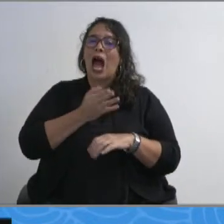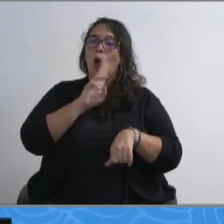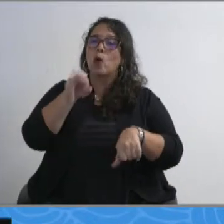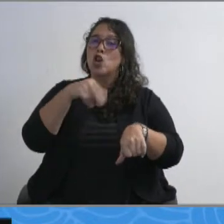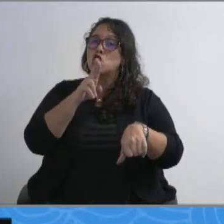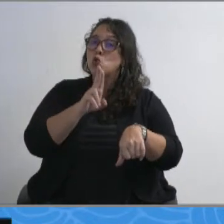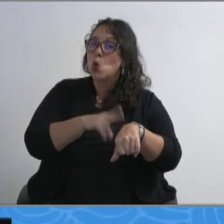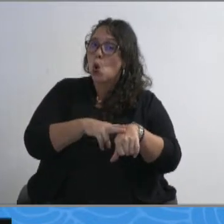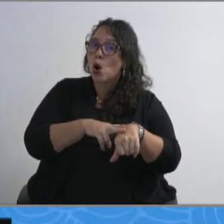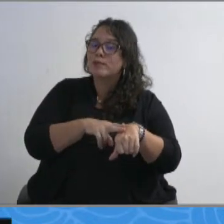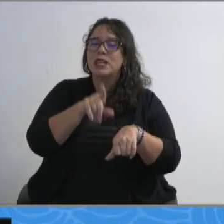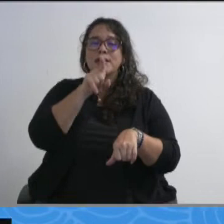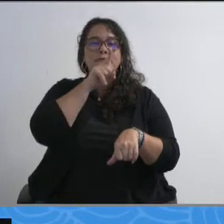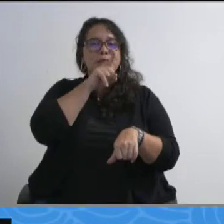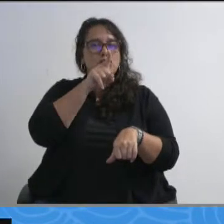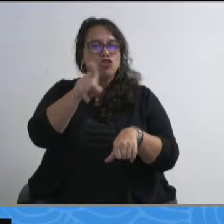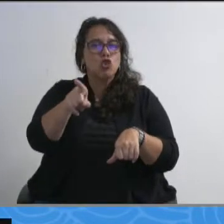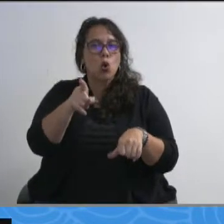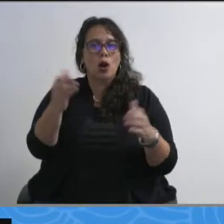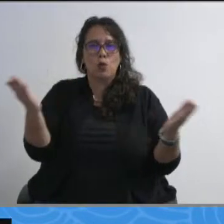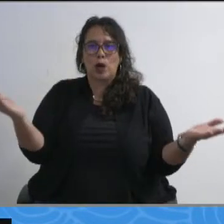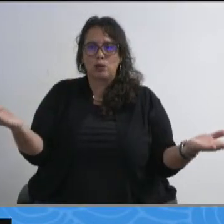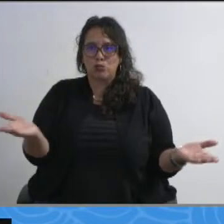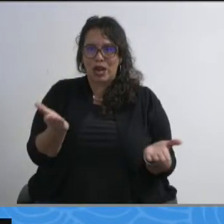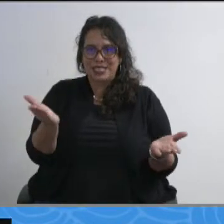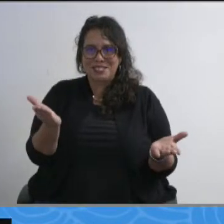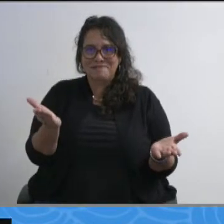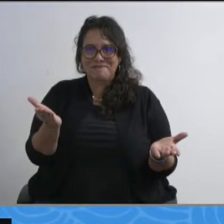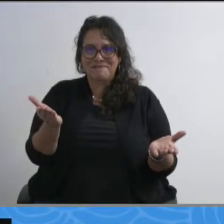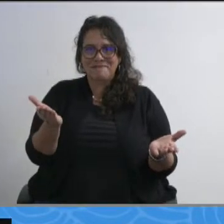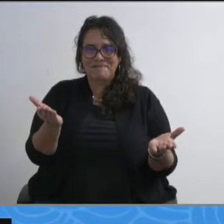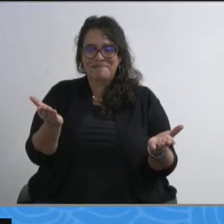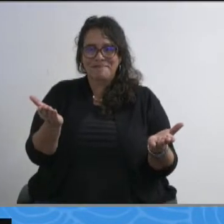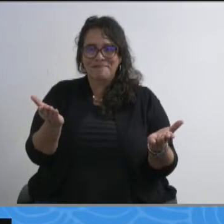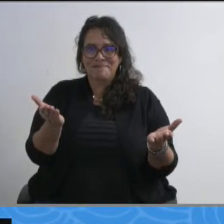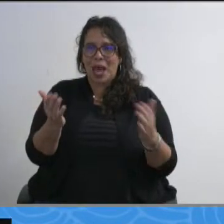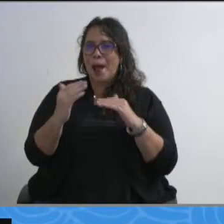we wanna make sure that we're present and that we're minimizing distractions.